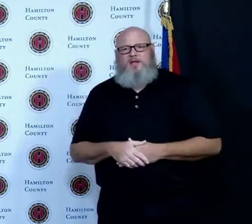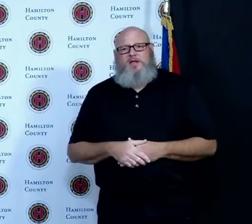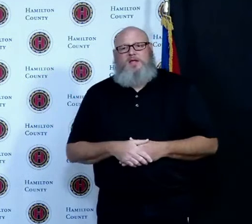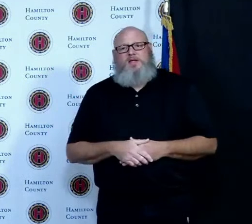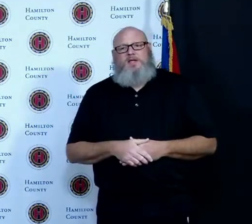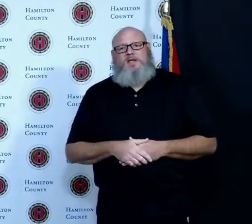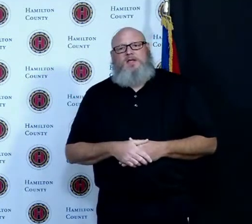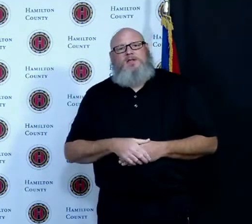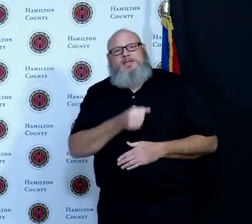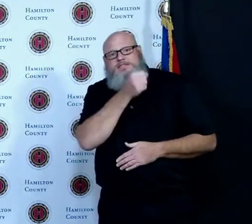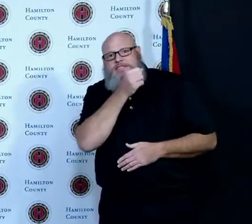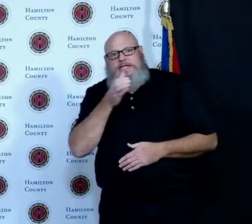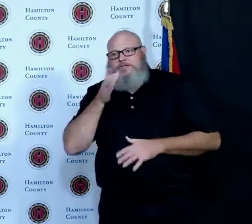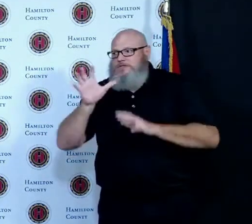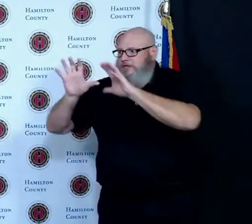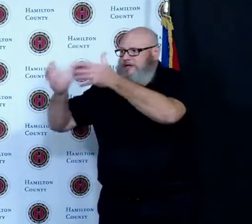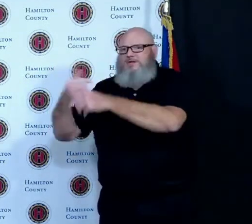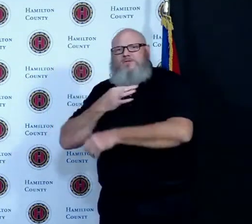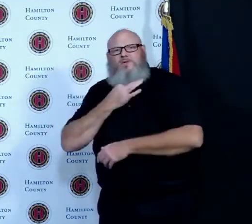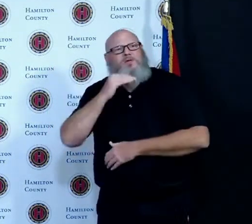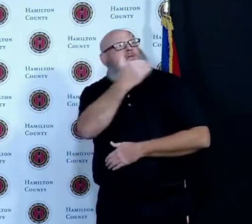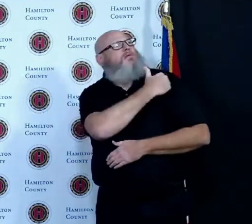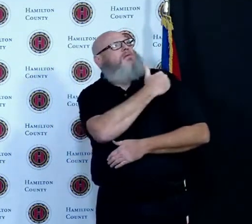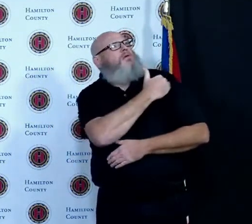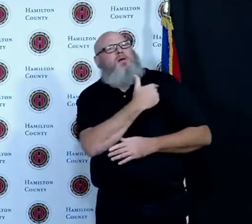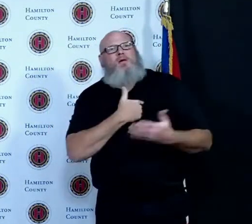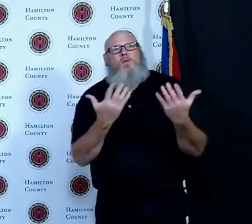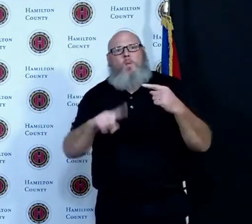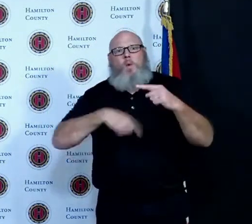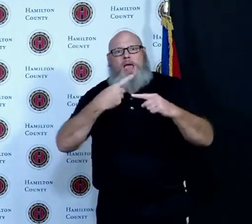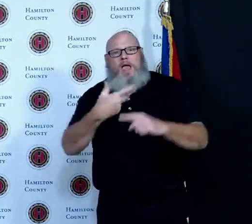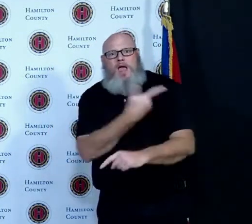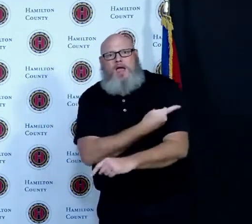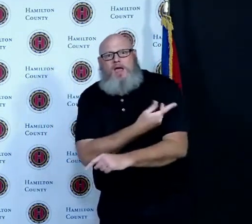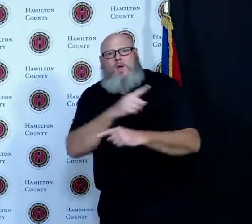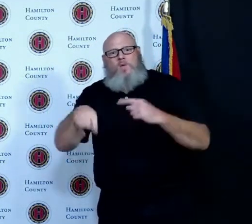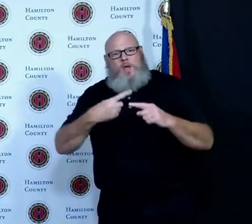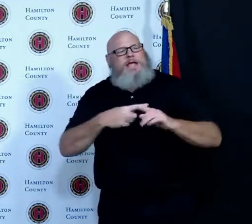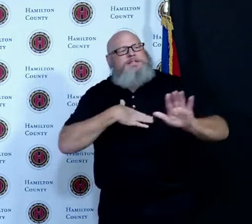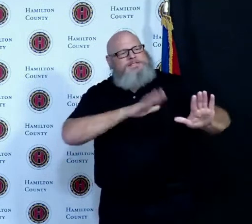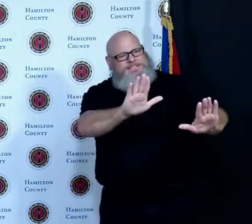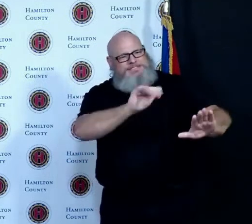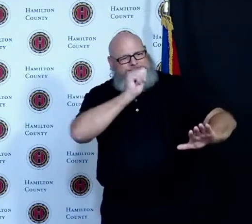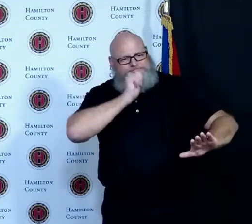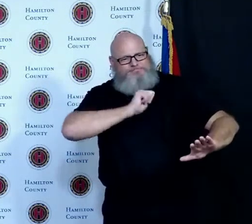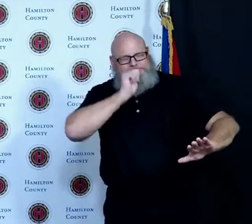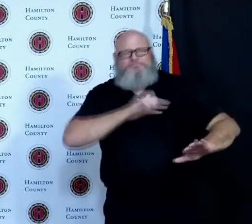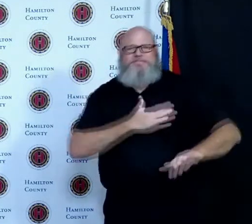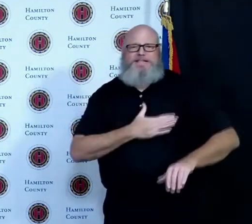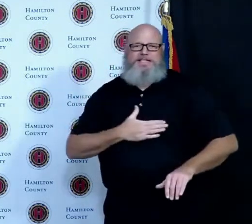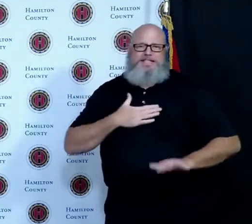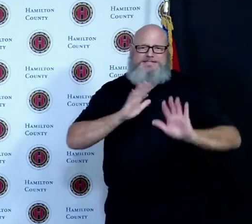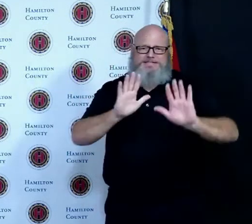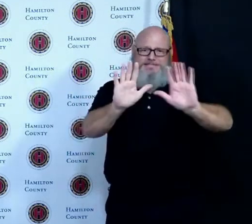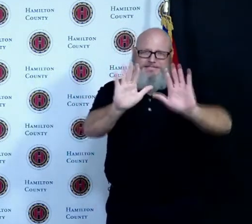I share the desire for people to get vaccinated and I too want that information